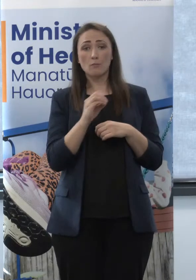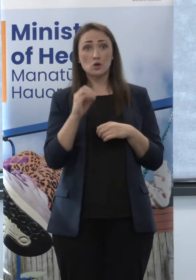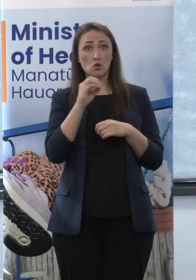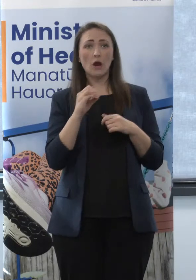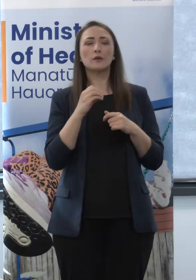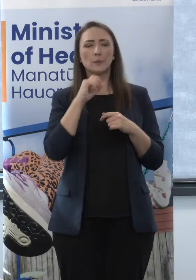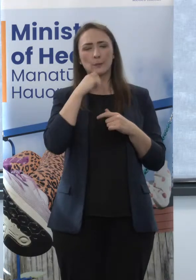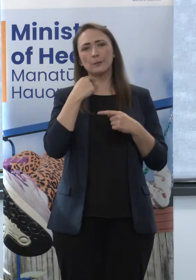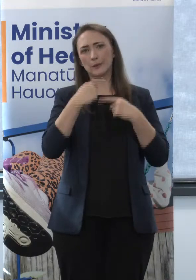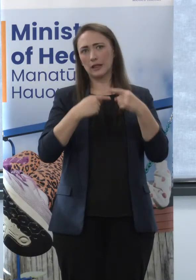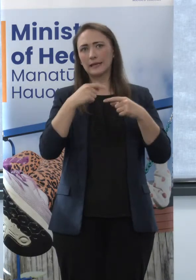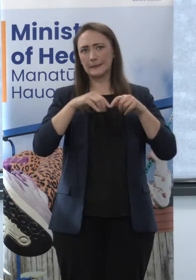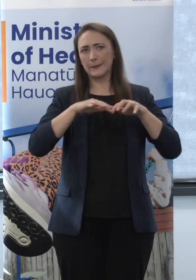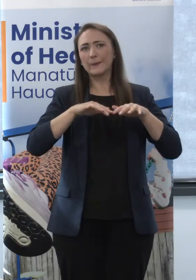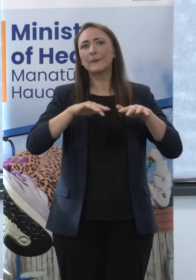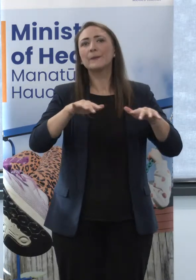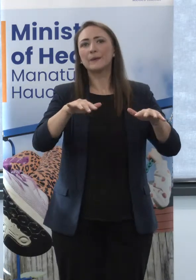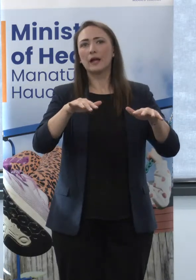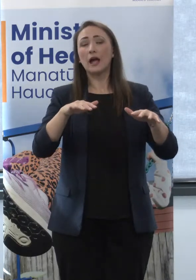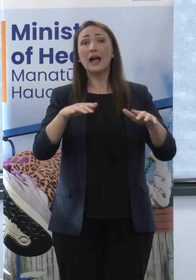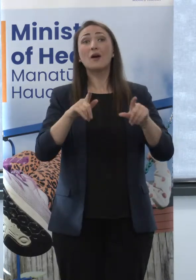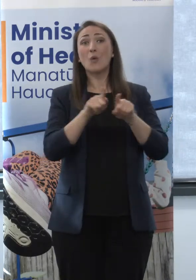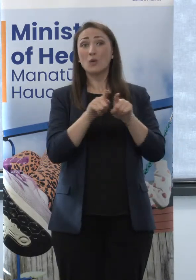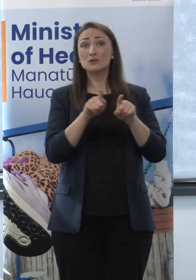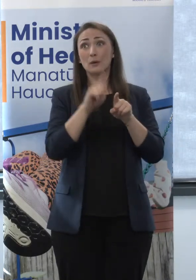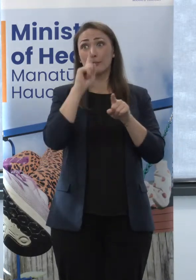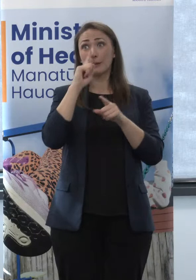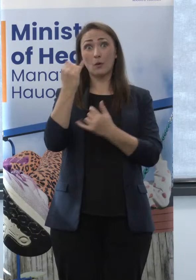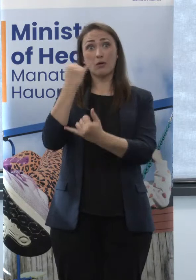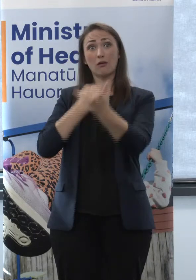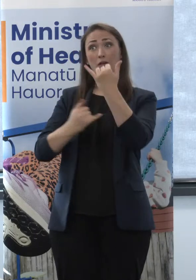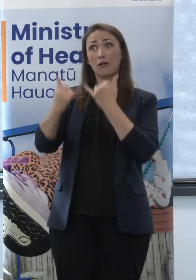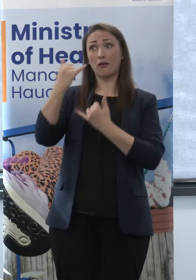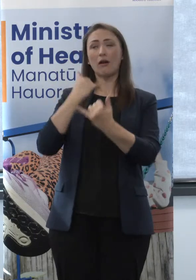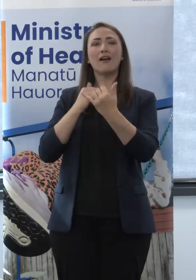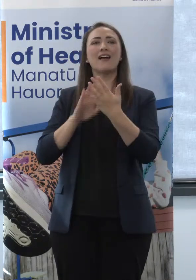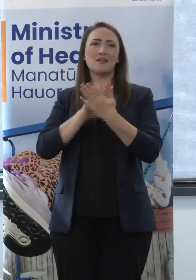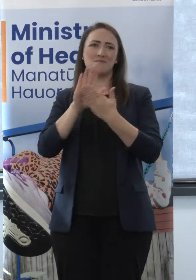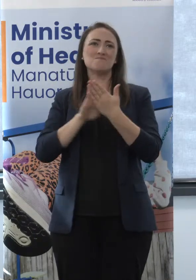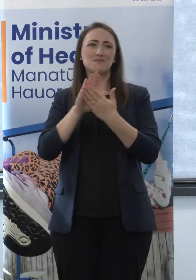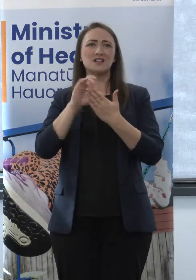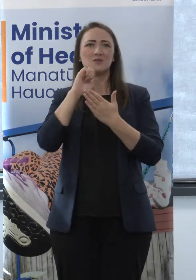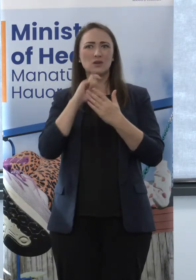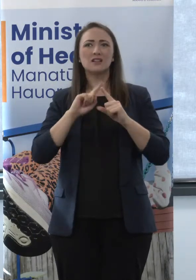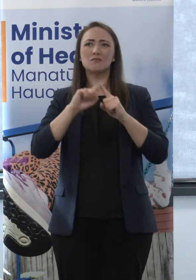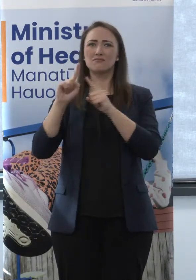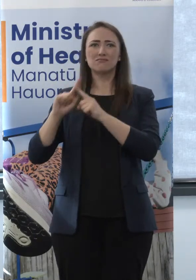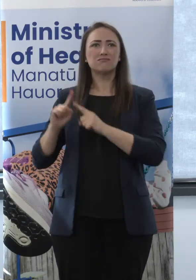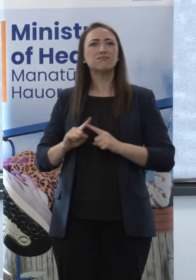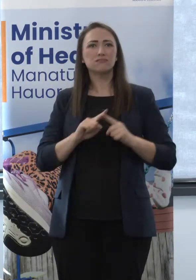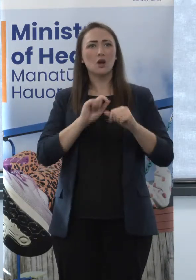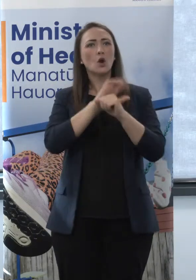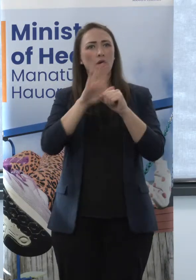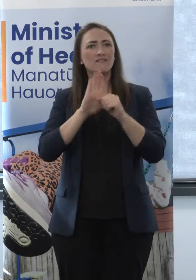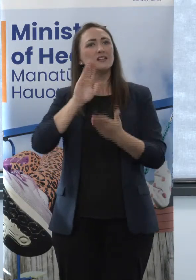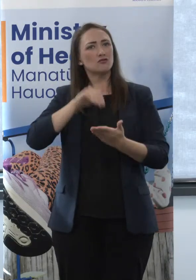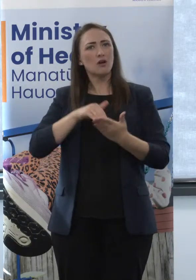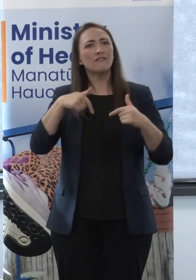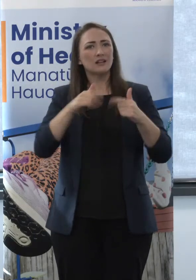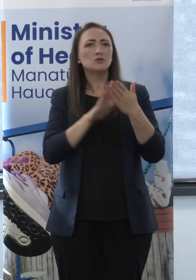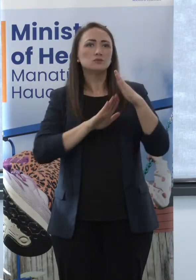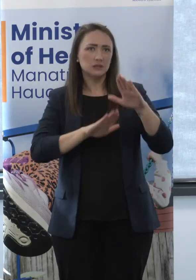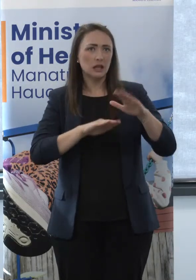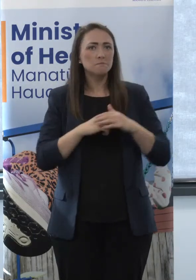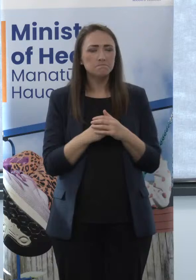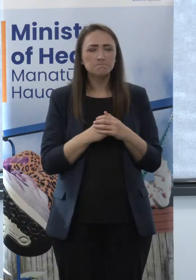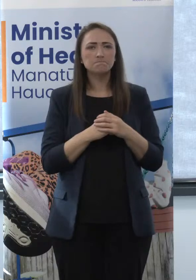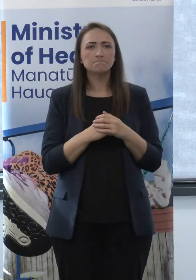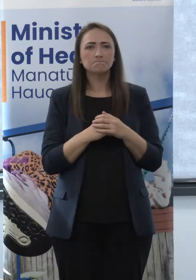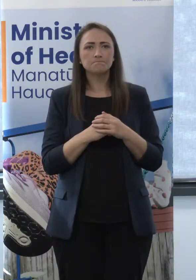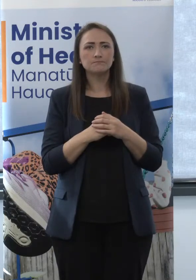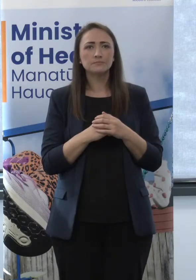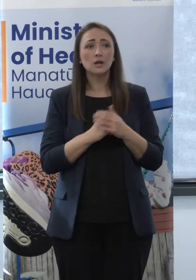open borders will bring new